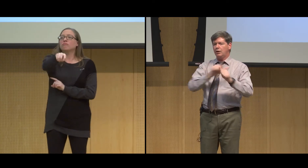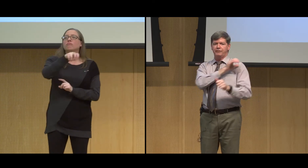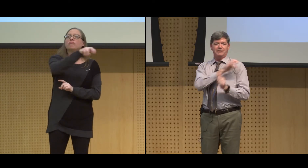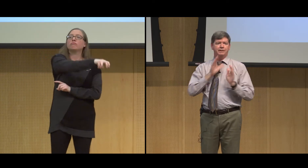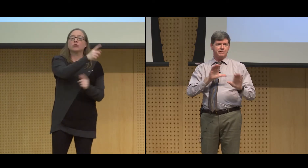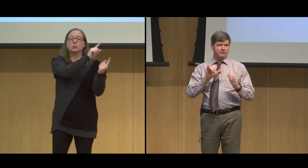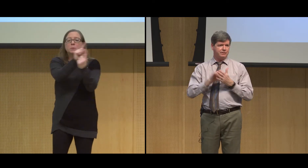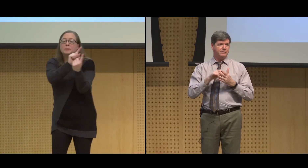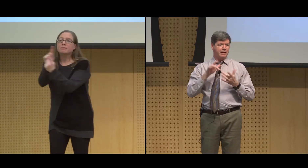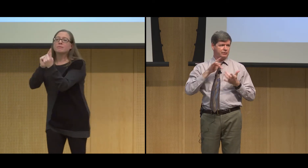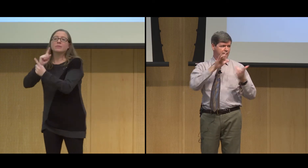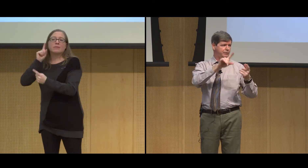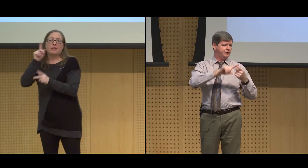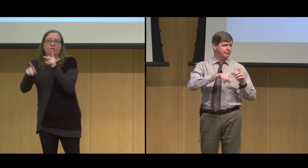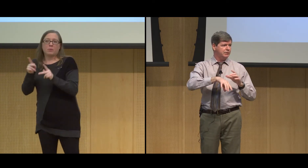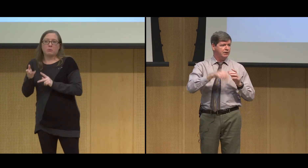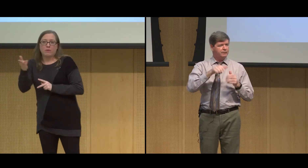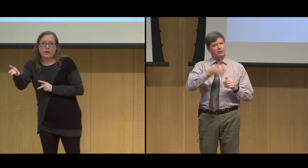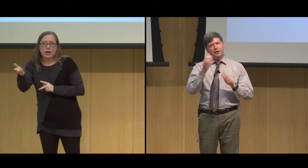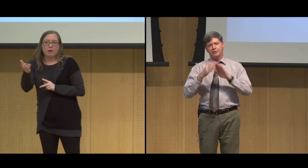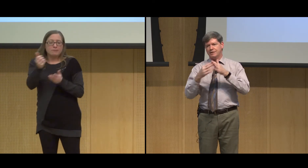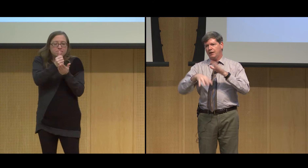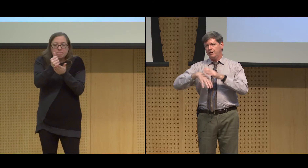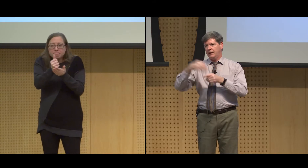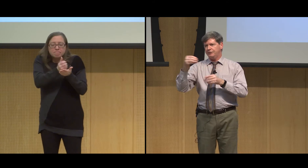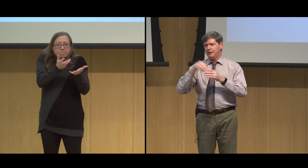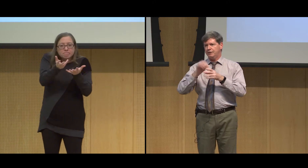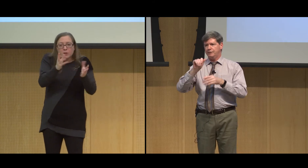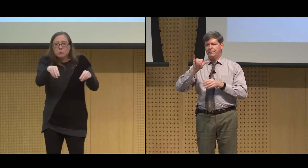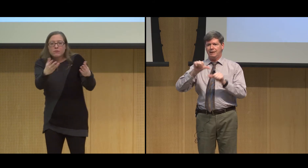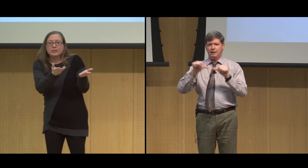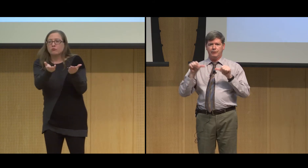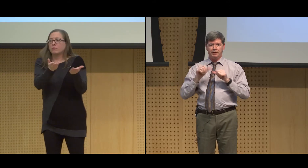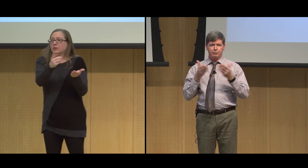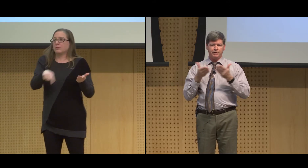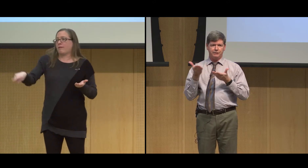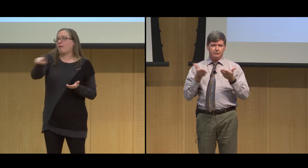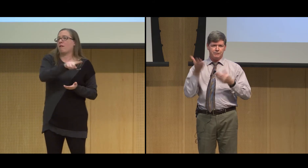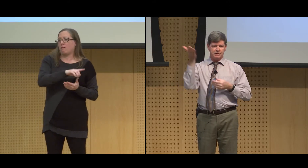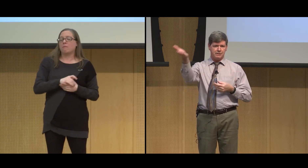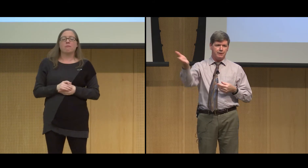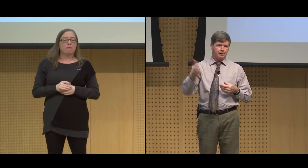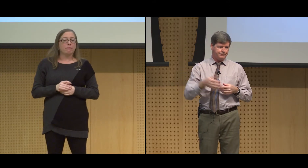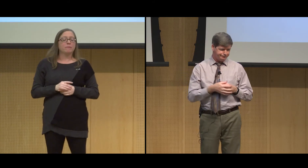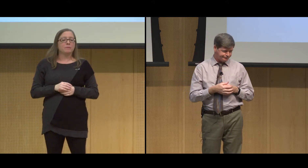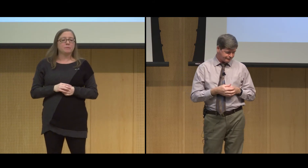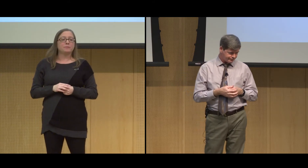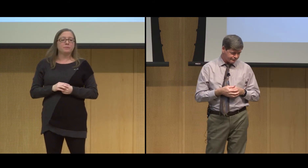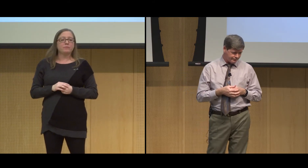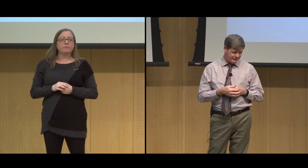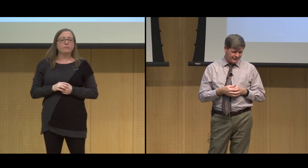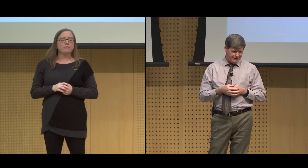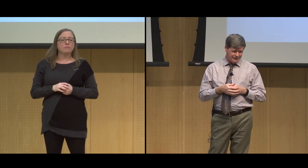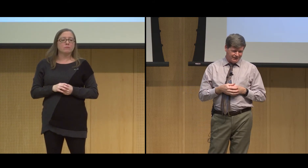All of the clinicians did that, traveled to some other town outside in the Bay Area to provide services there,